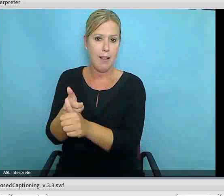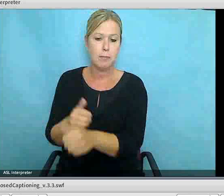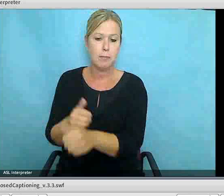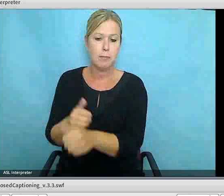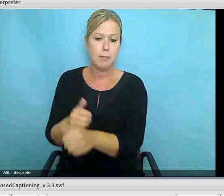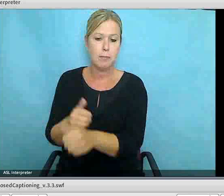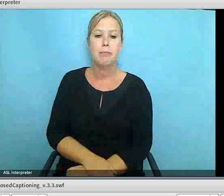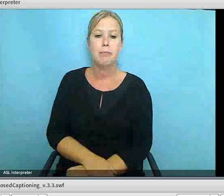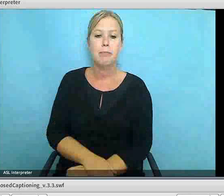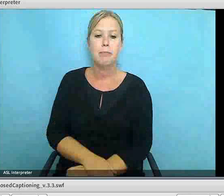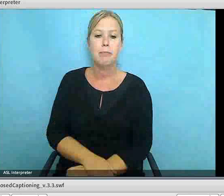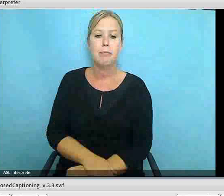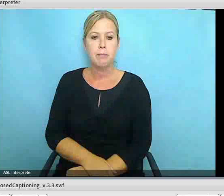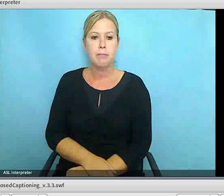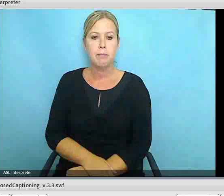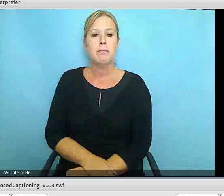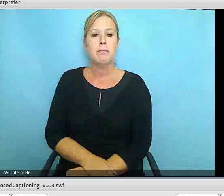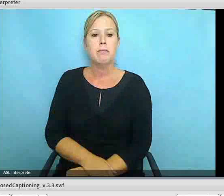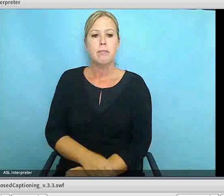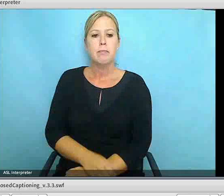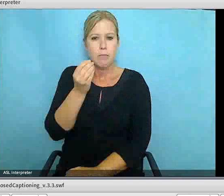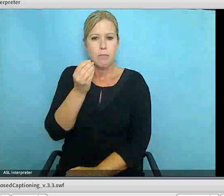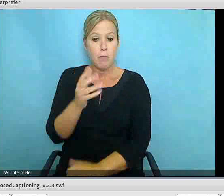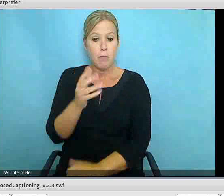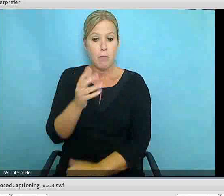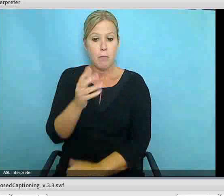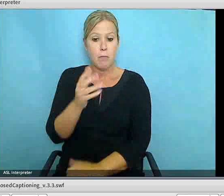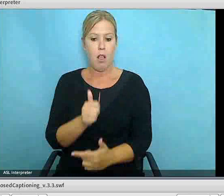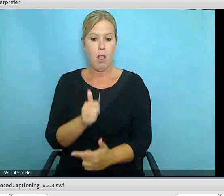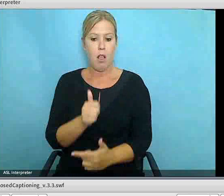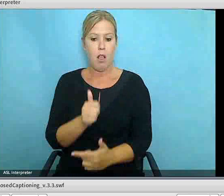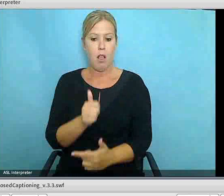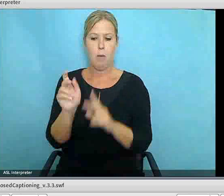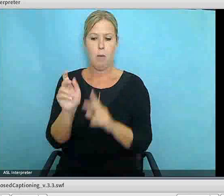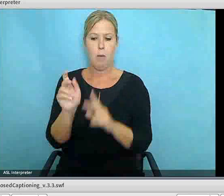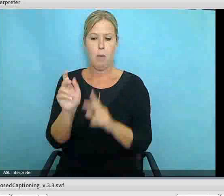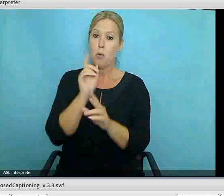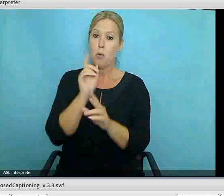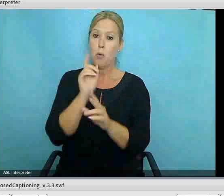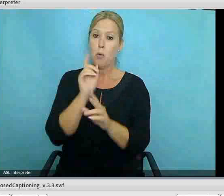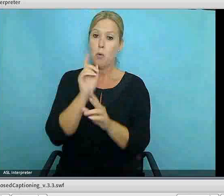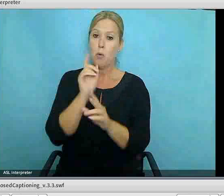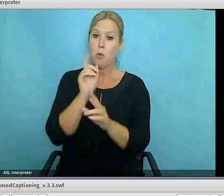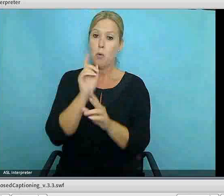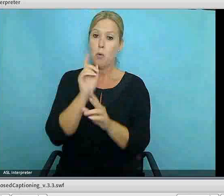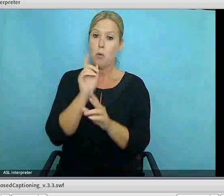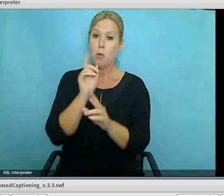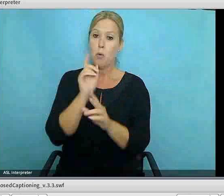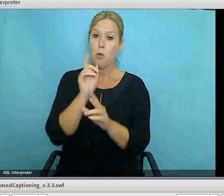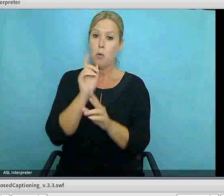The other point important of contact in this decision-making process is MassHealth Customer Service.